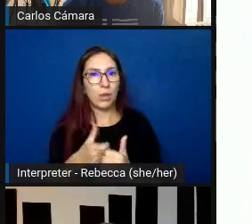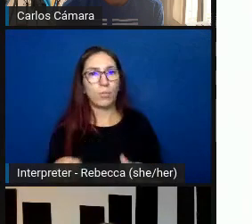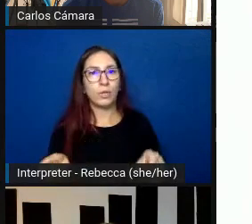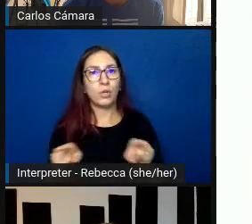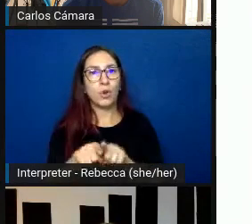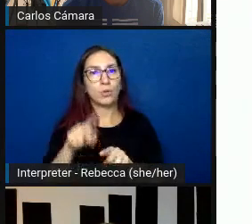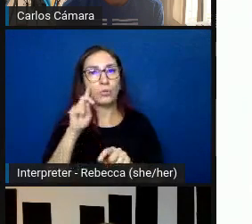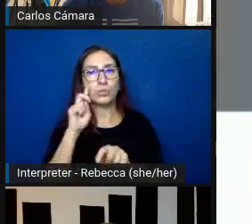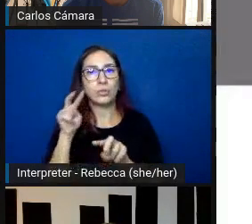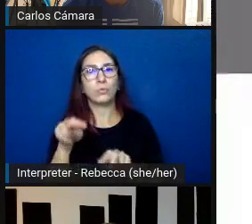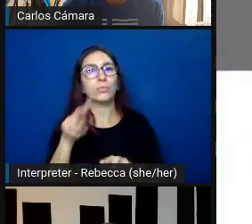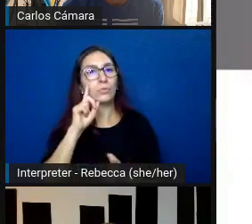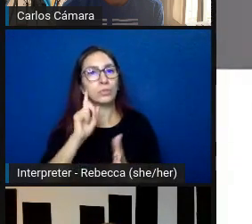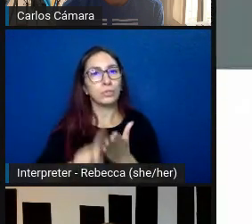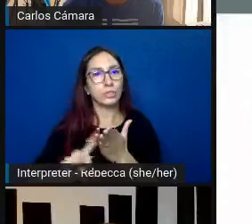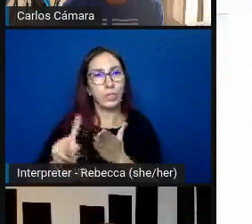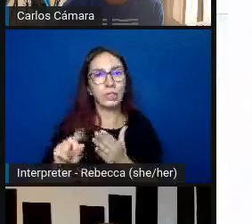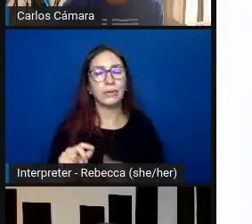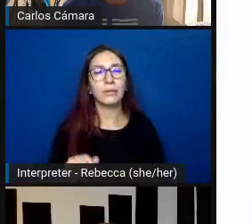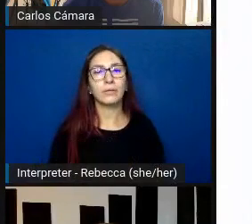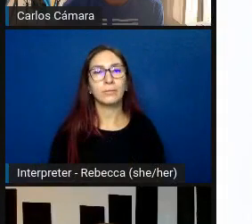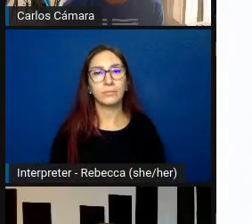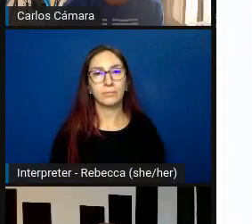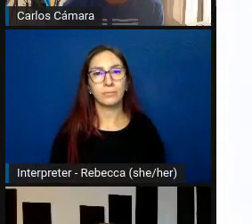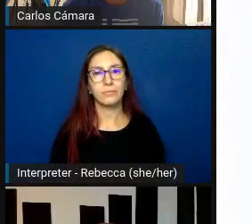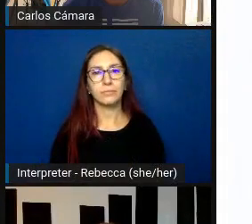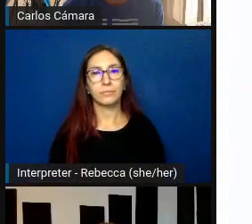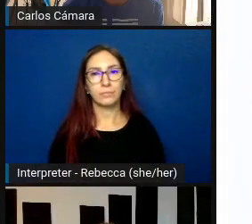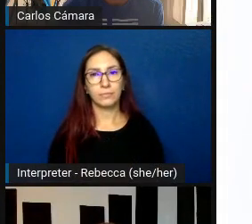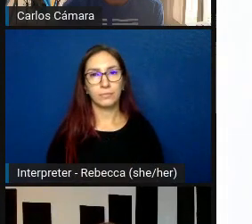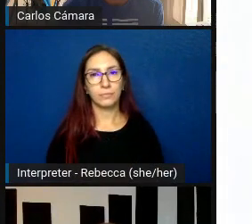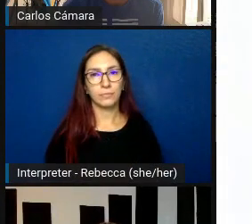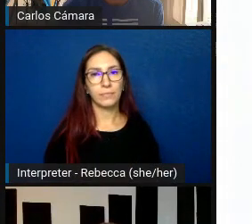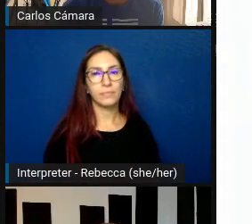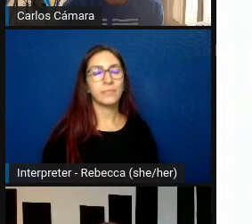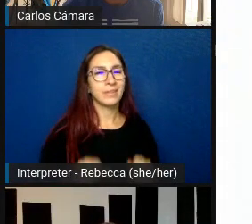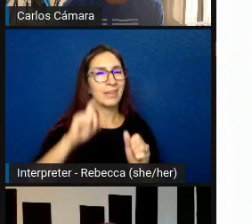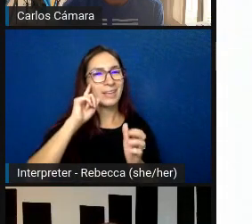I don't think we have any form here.